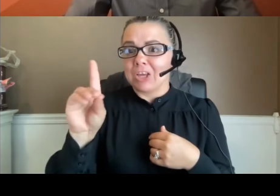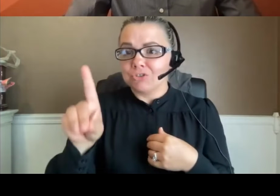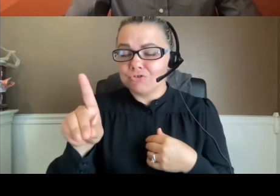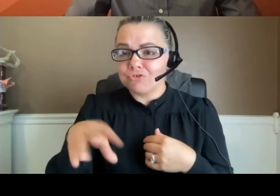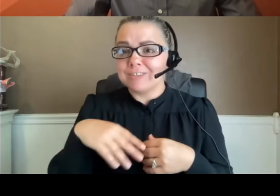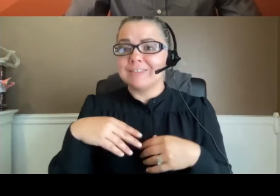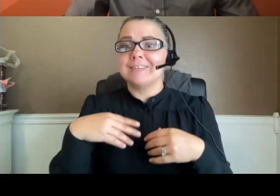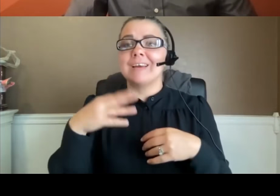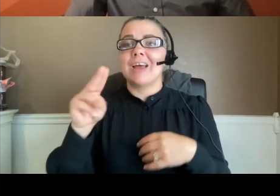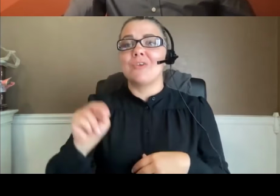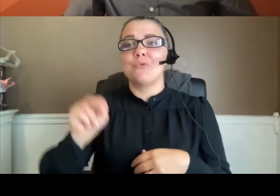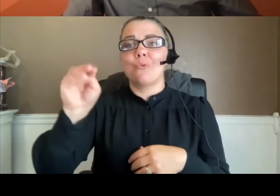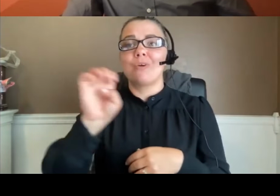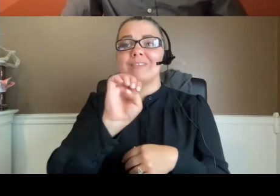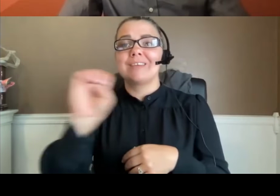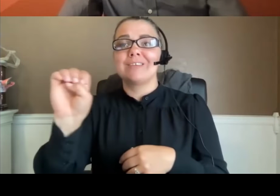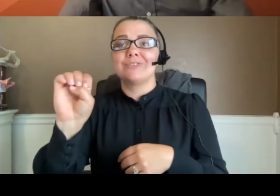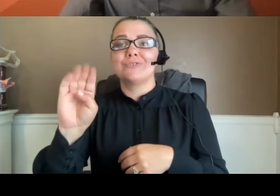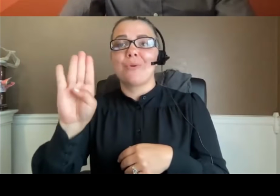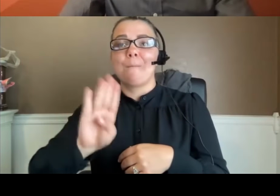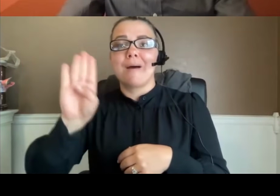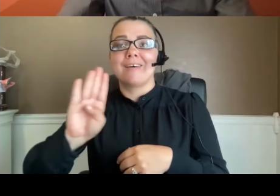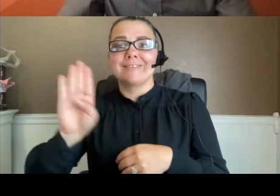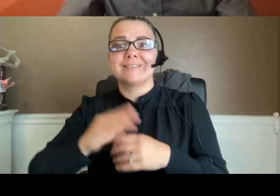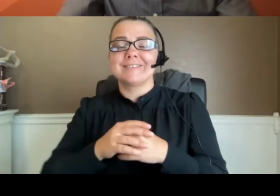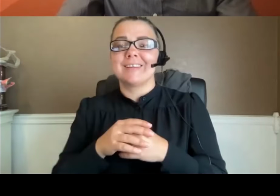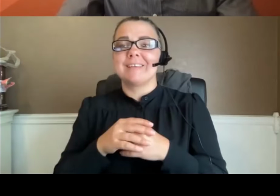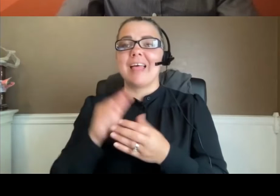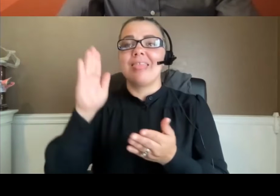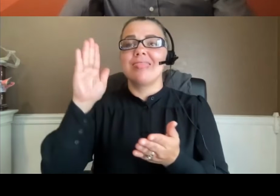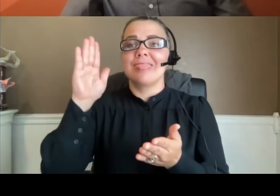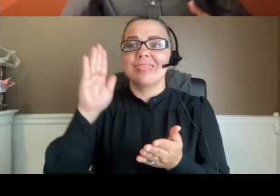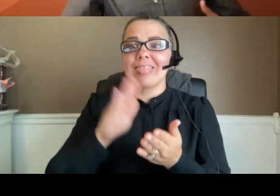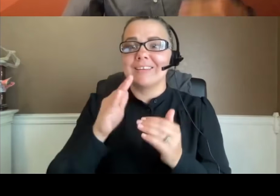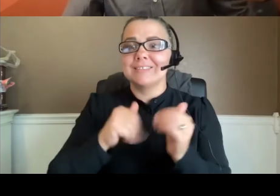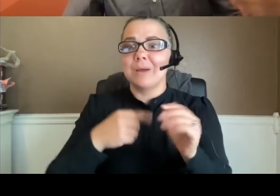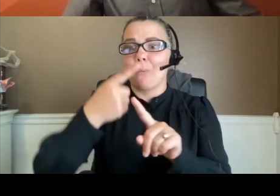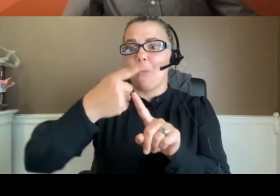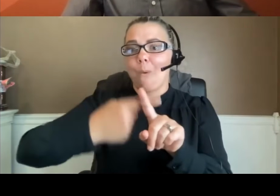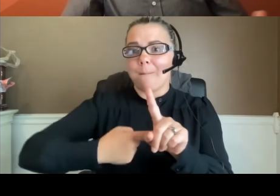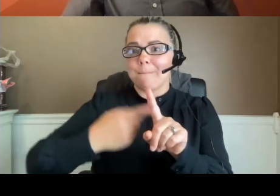University at Boston. And less than one less than one month ago her and our colleagues